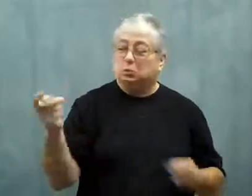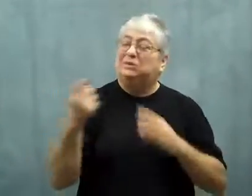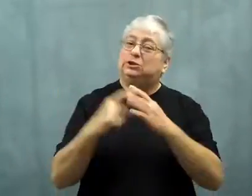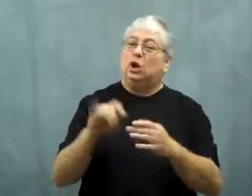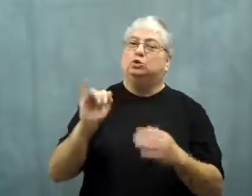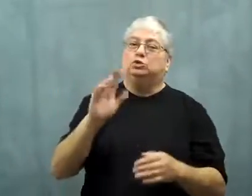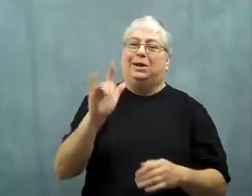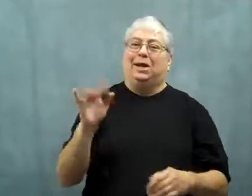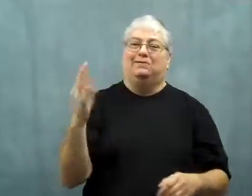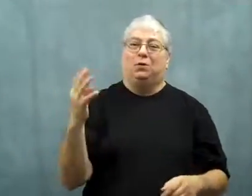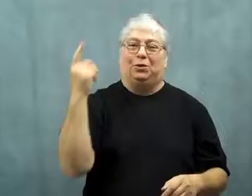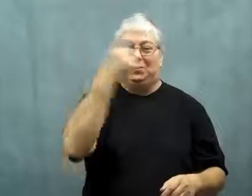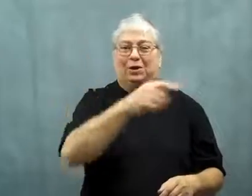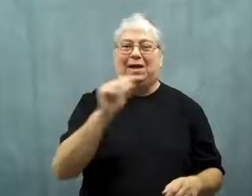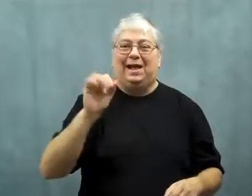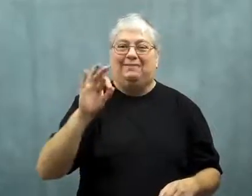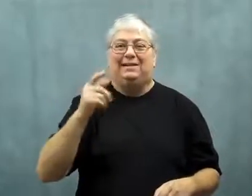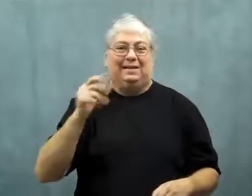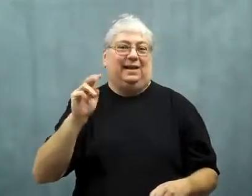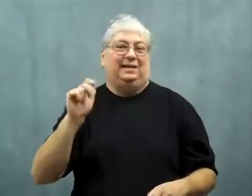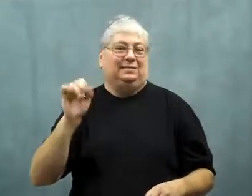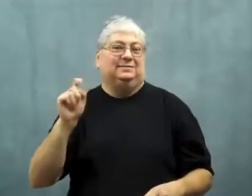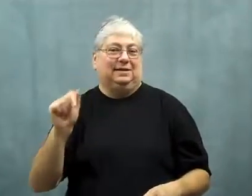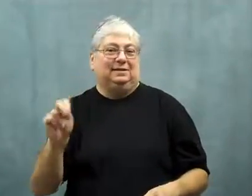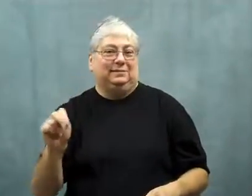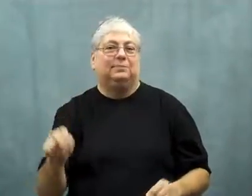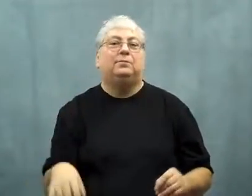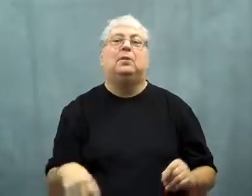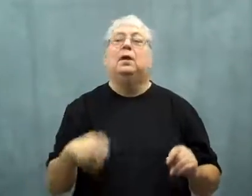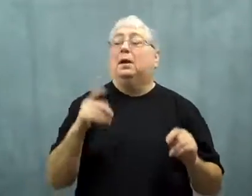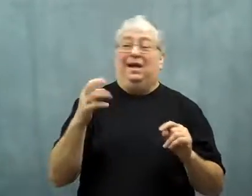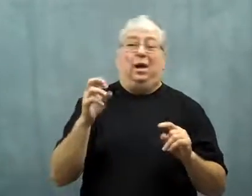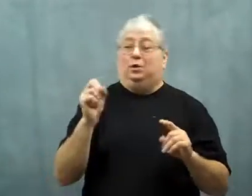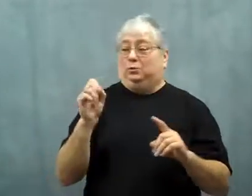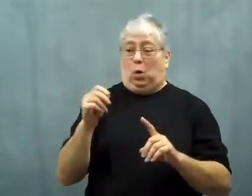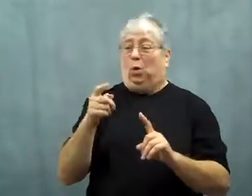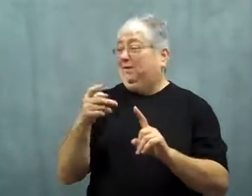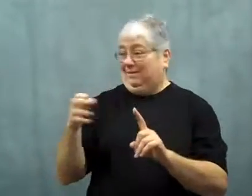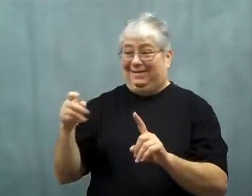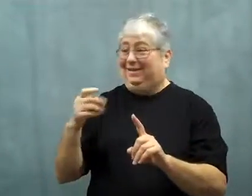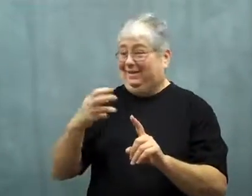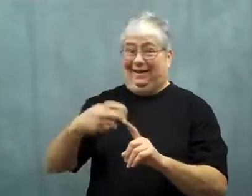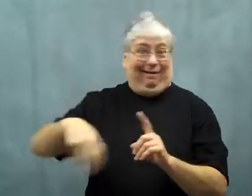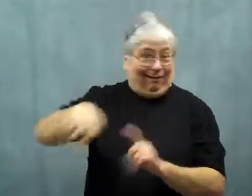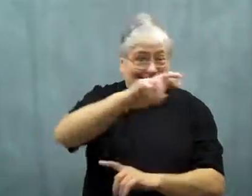He started his post on July 4 in Afghanistan.